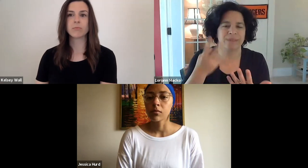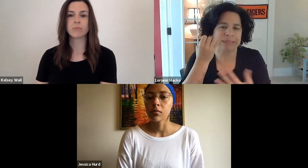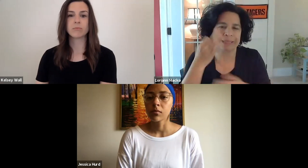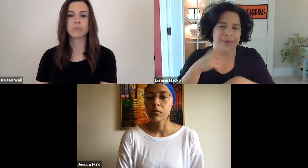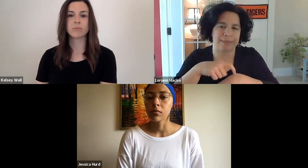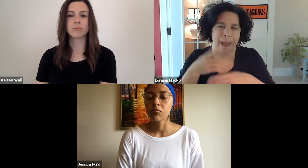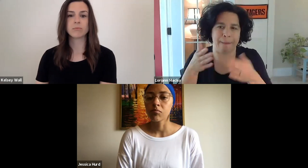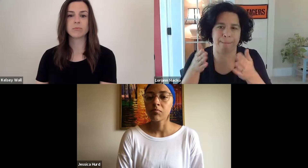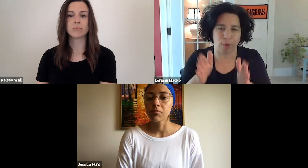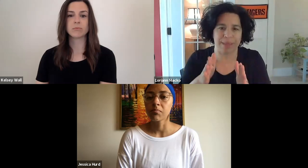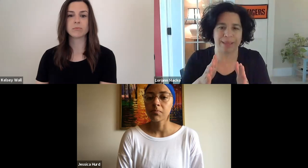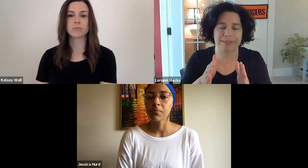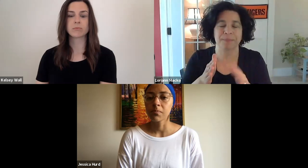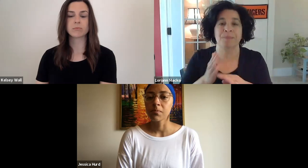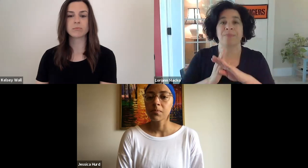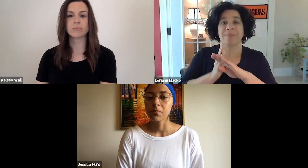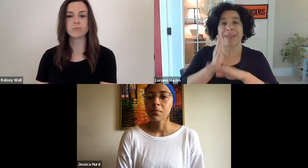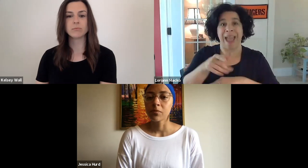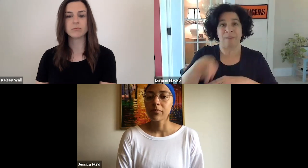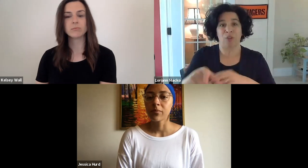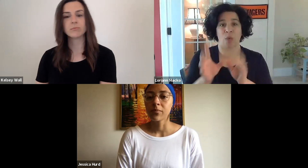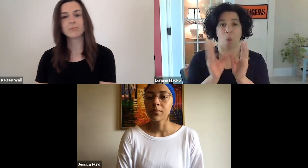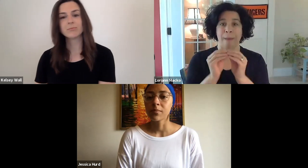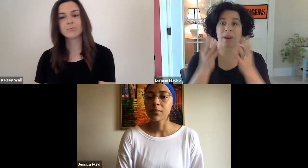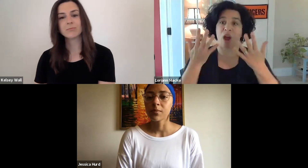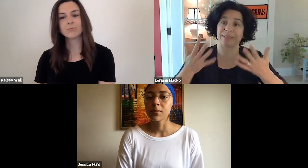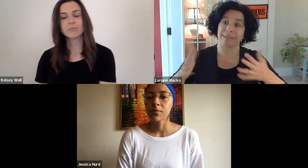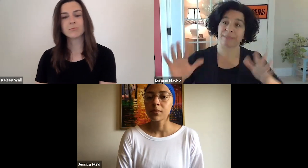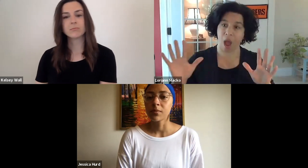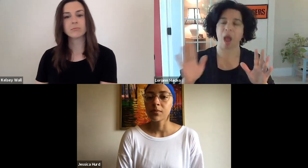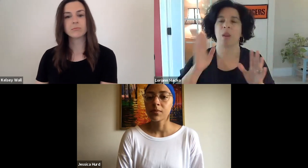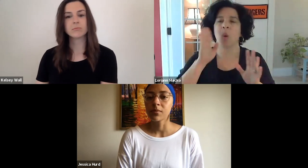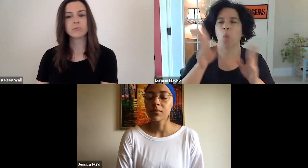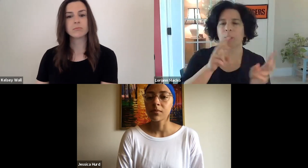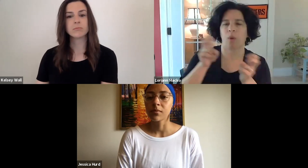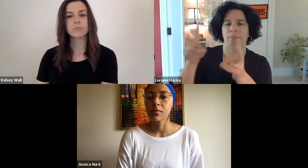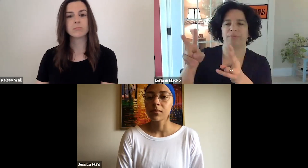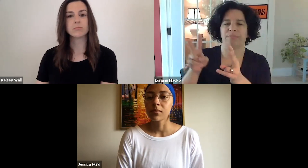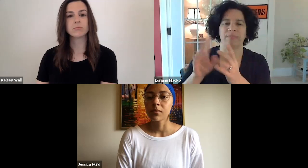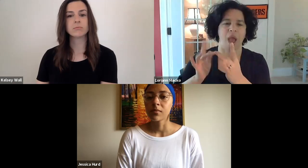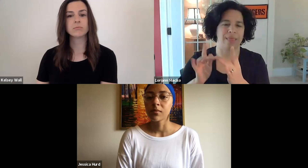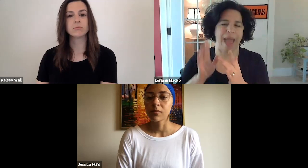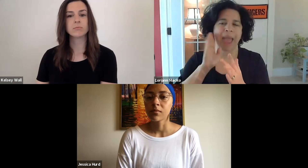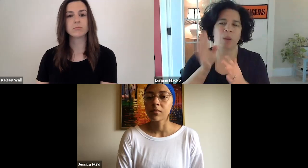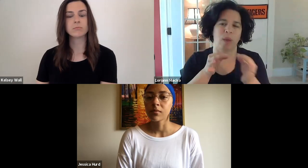and talk about some of your strategies, and then we could upload those comments and things